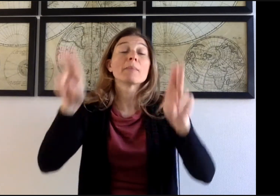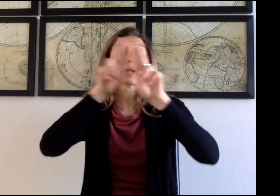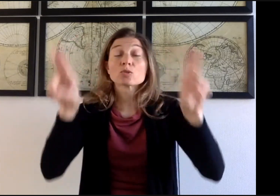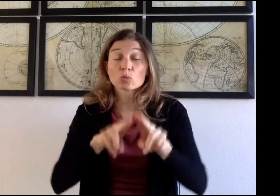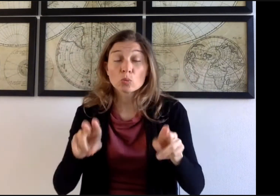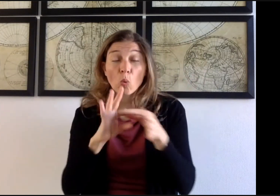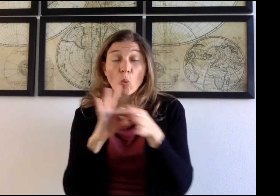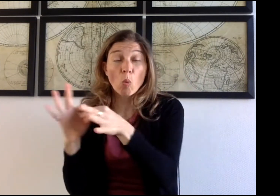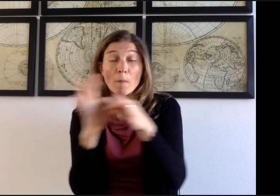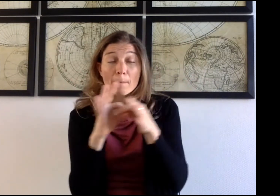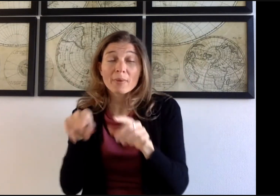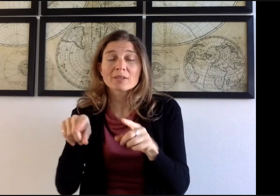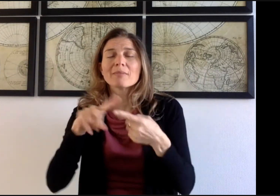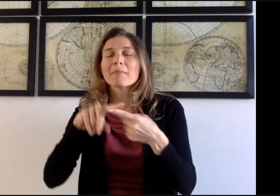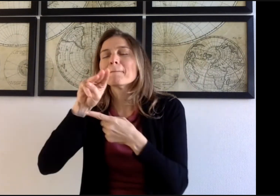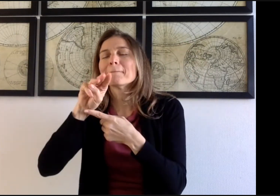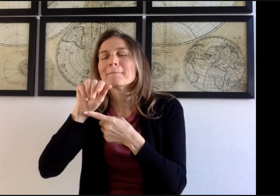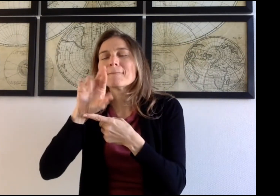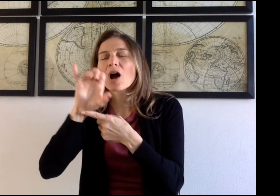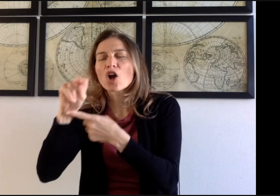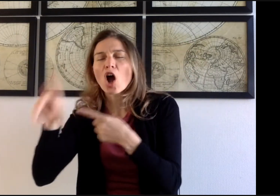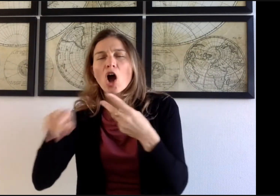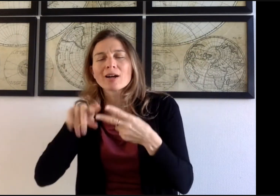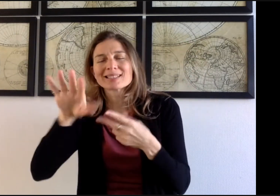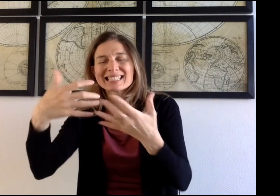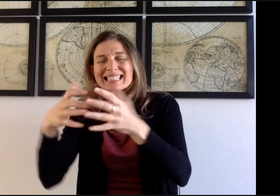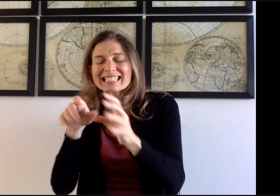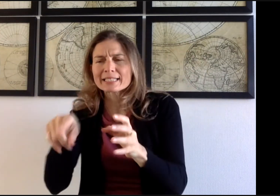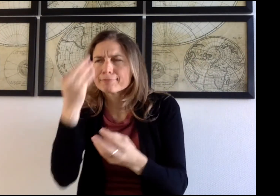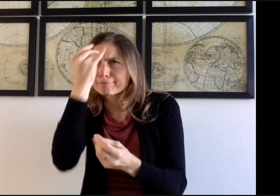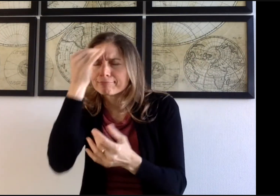Marion and her team are looking at refocusing resources we had planned